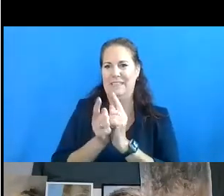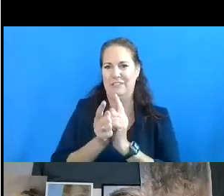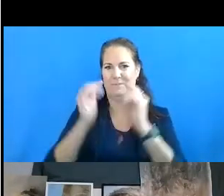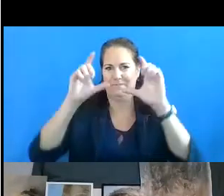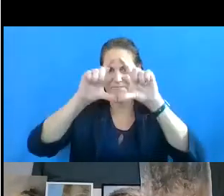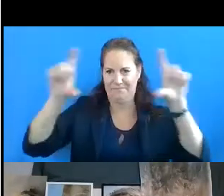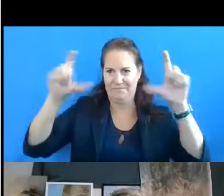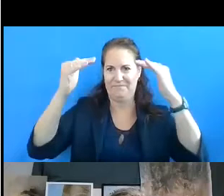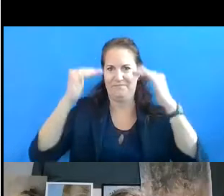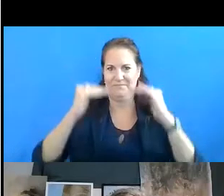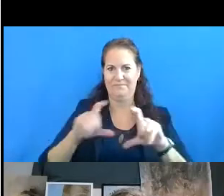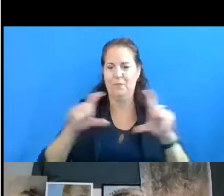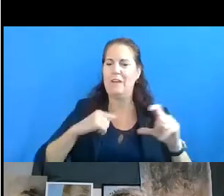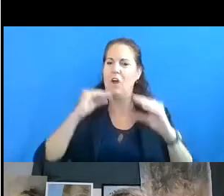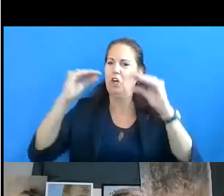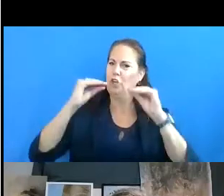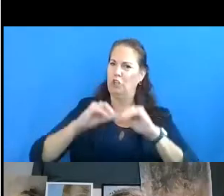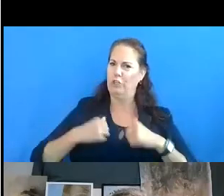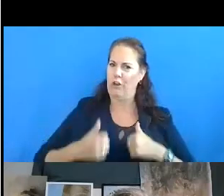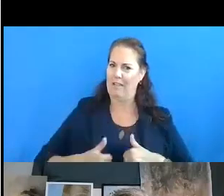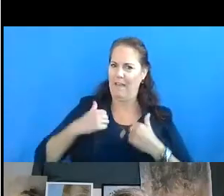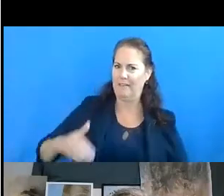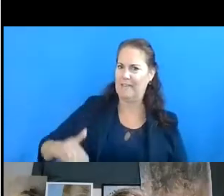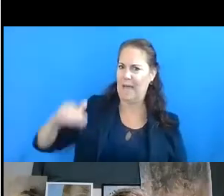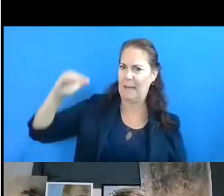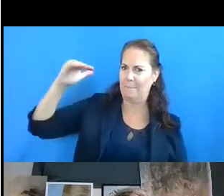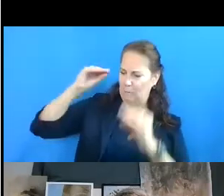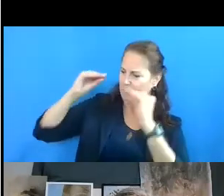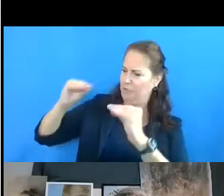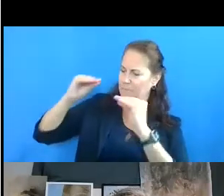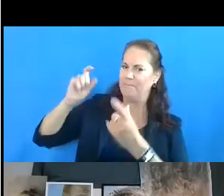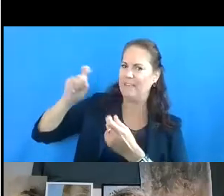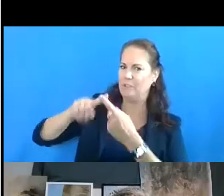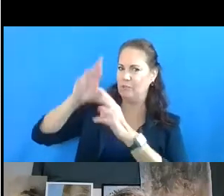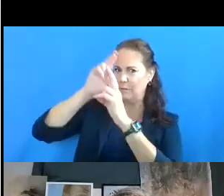So,we're taught during our lifetime that it is necessary to respect all things.